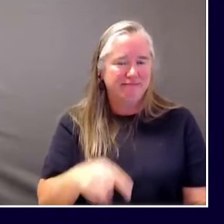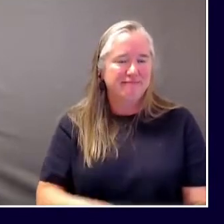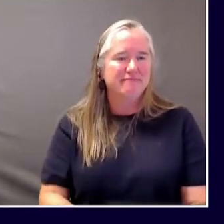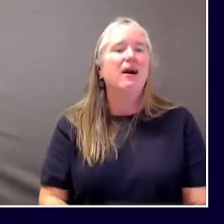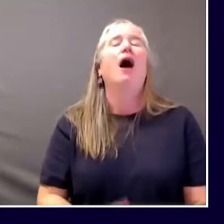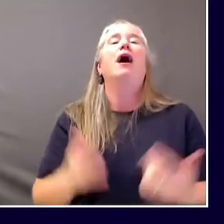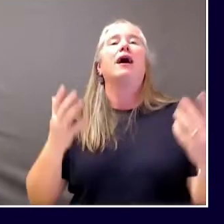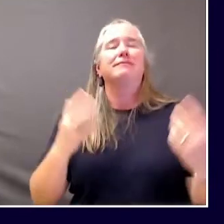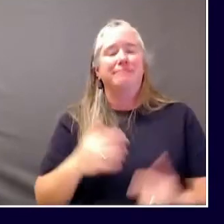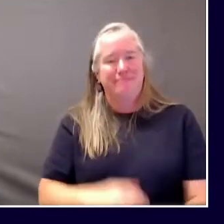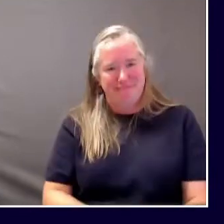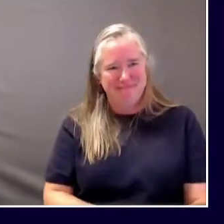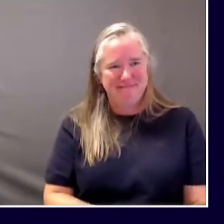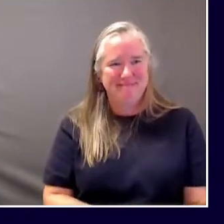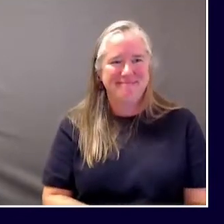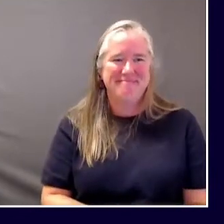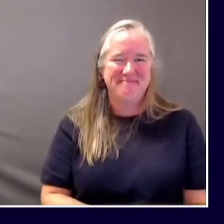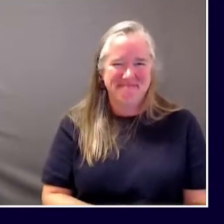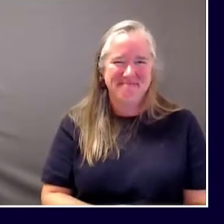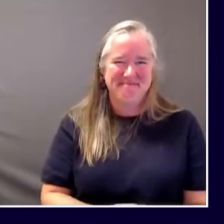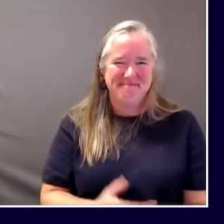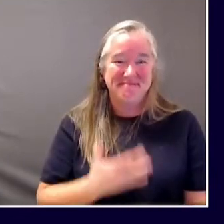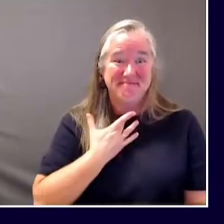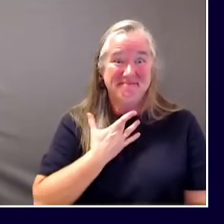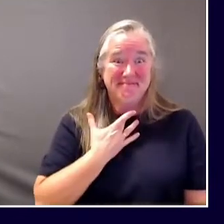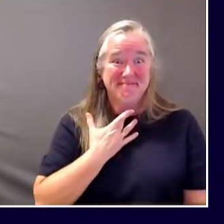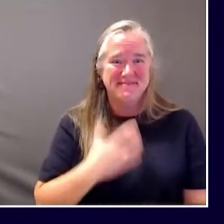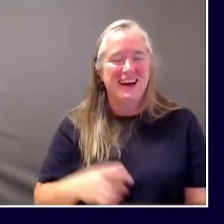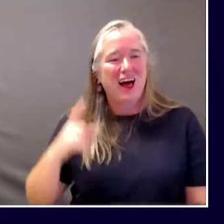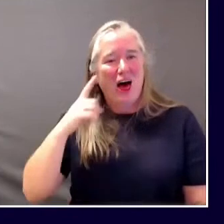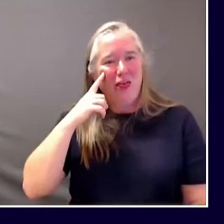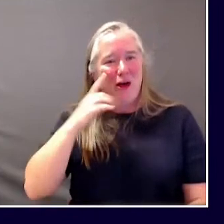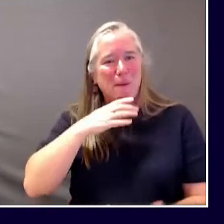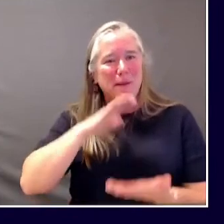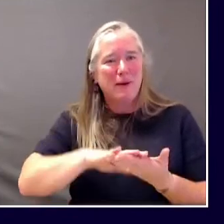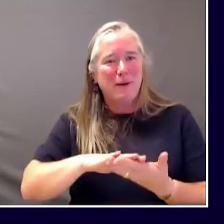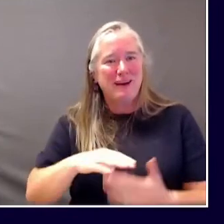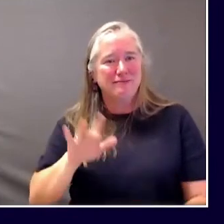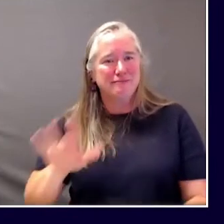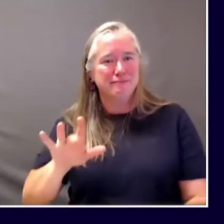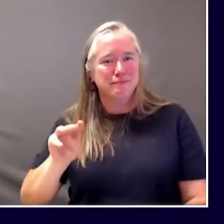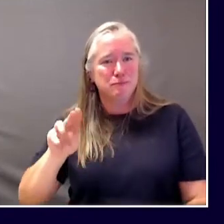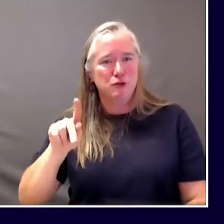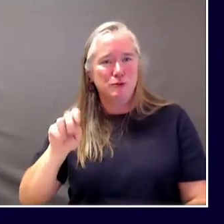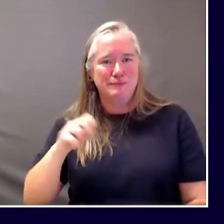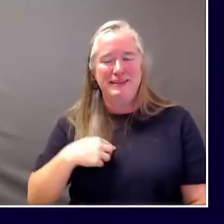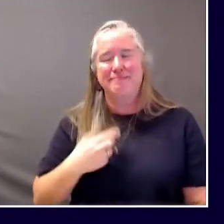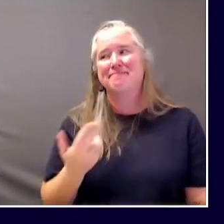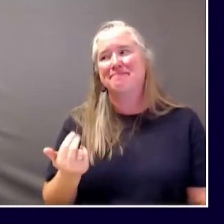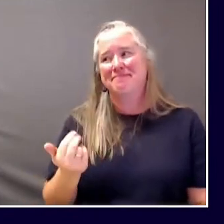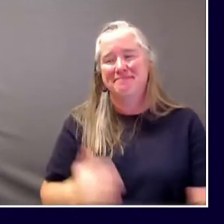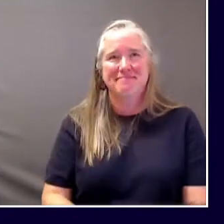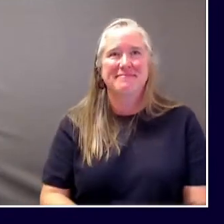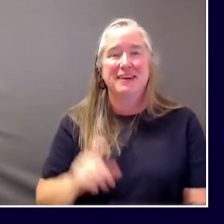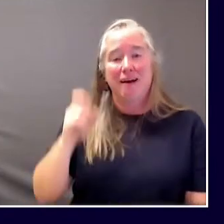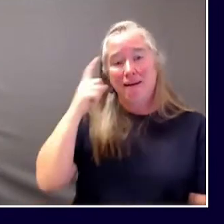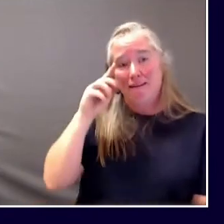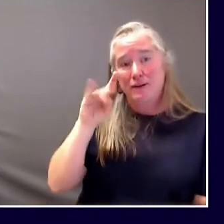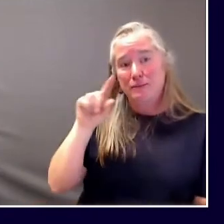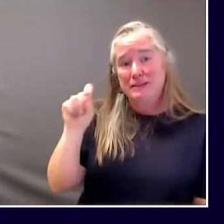hi there there okay I thought my wife talking to me put me on mute